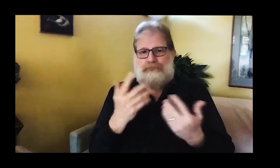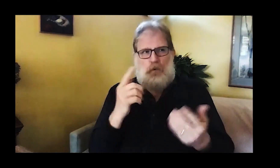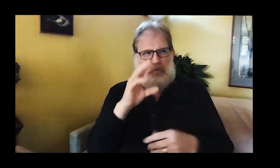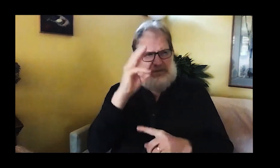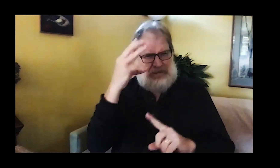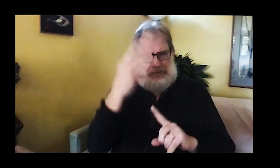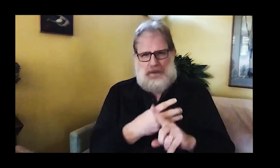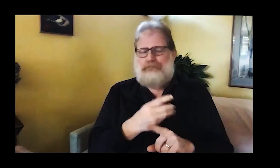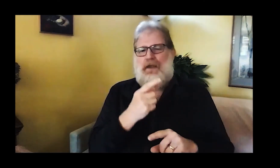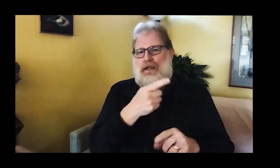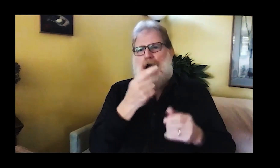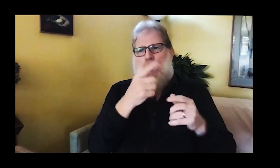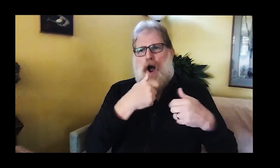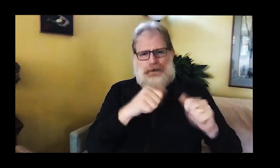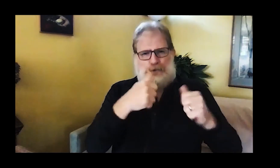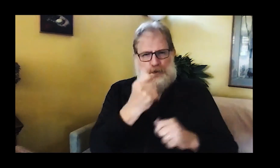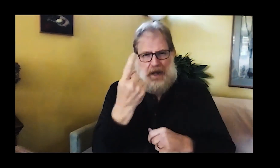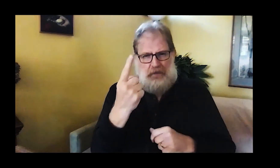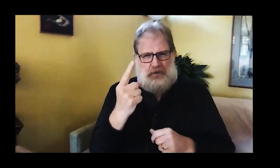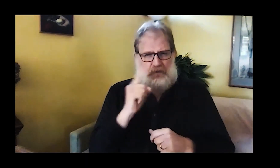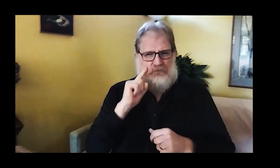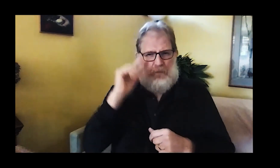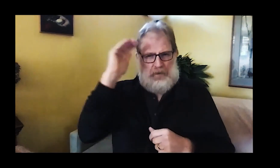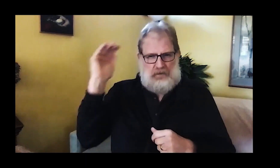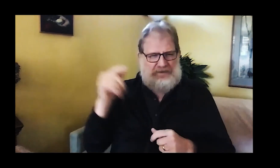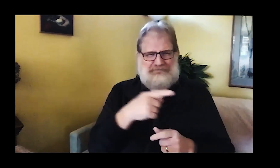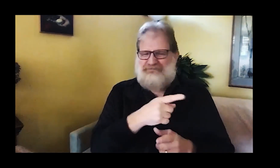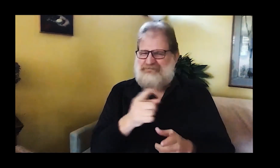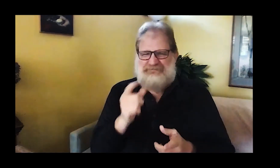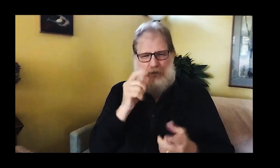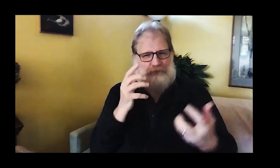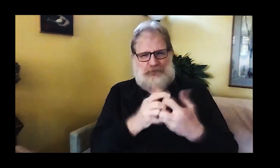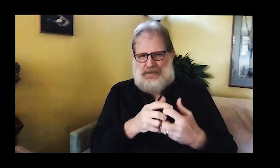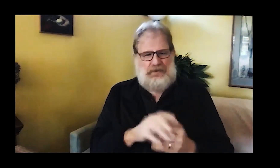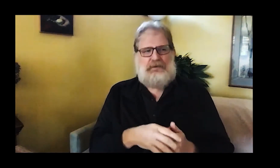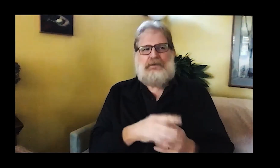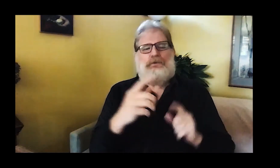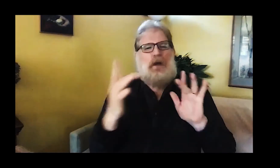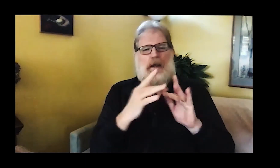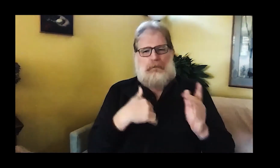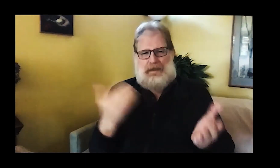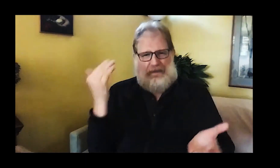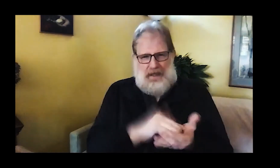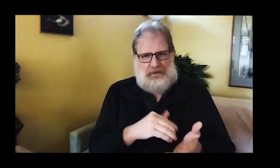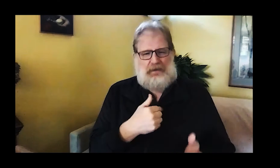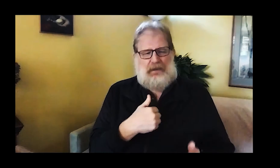anybody. Within six months they had auditioned six Deaf actors before they came back to me again,